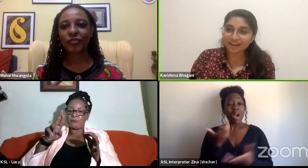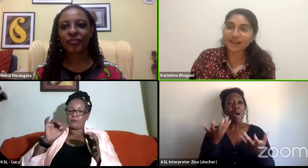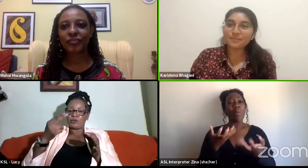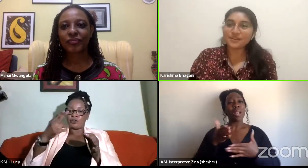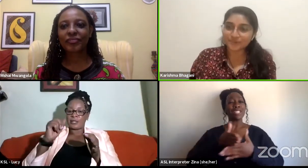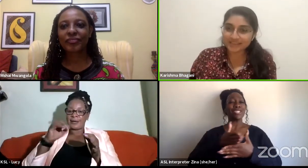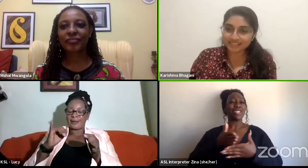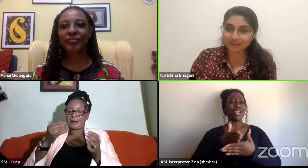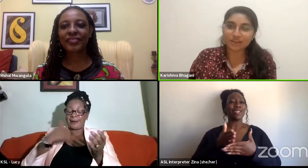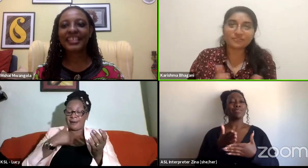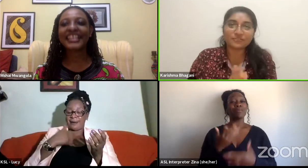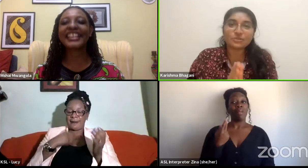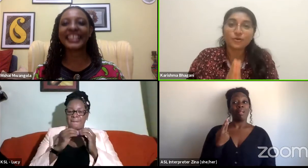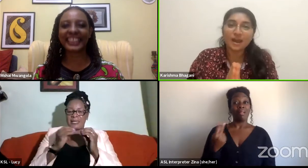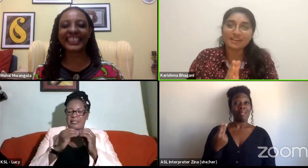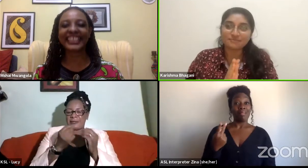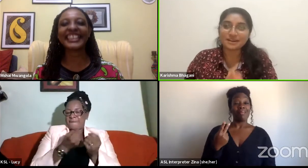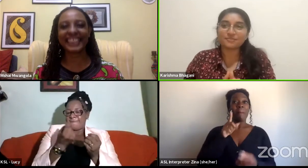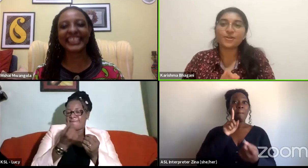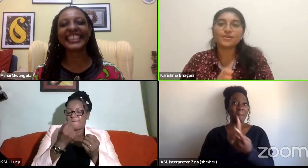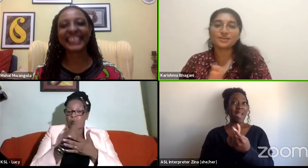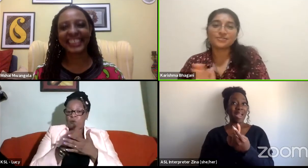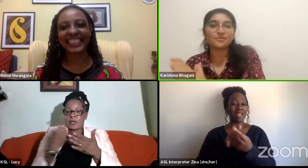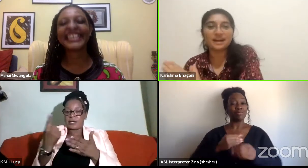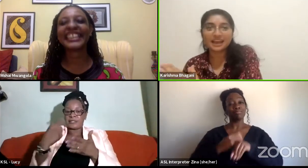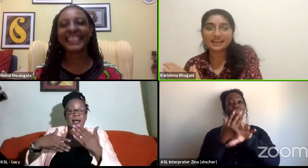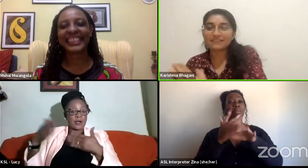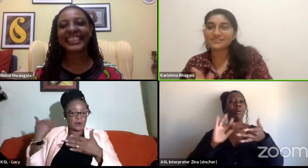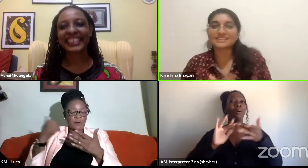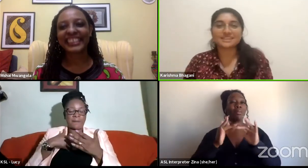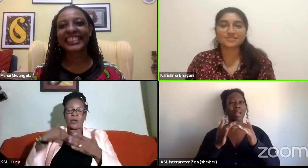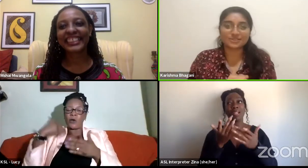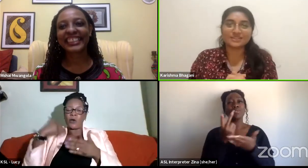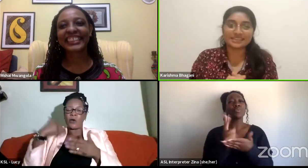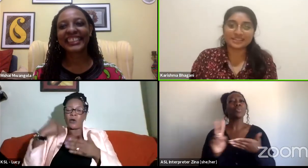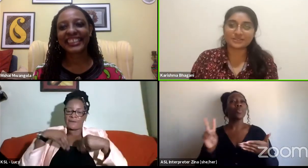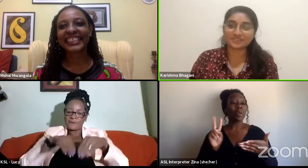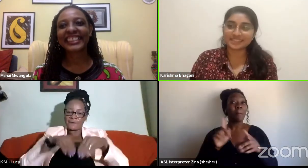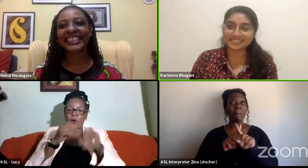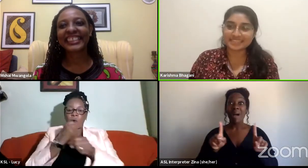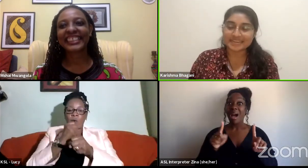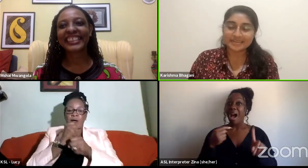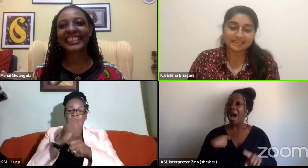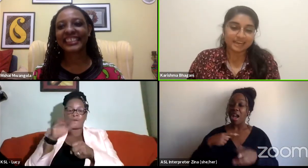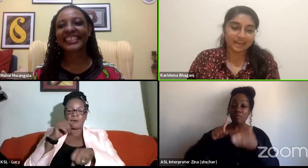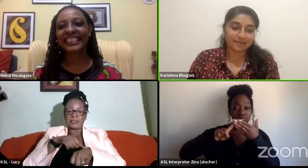a couple of weeks ago even though I have been a follower of her work ever since I was a student at university.